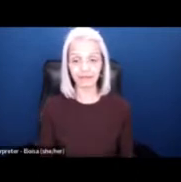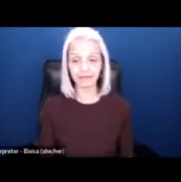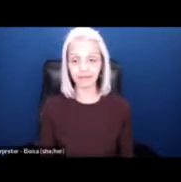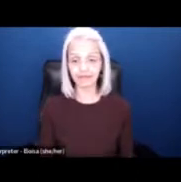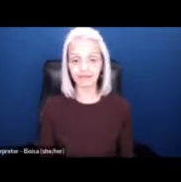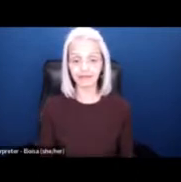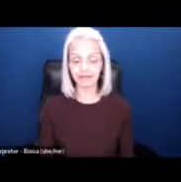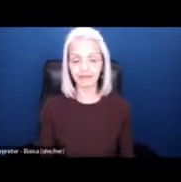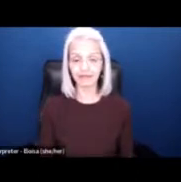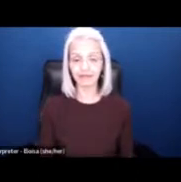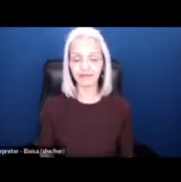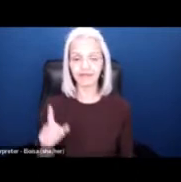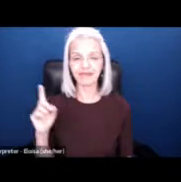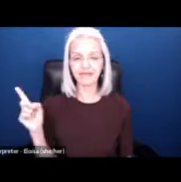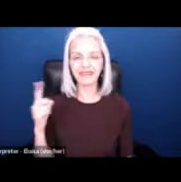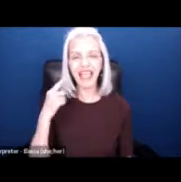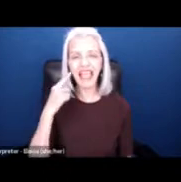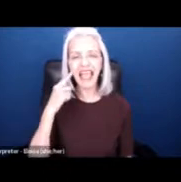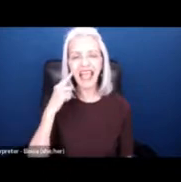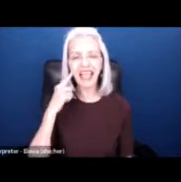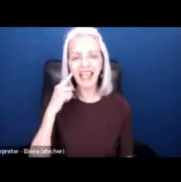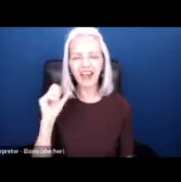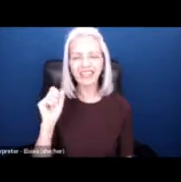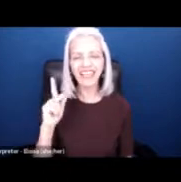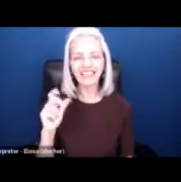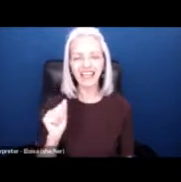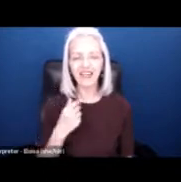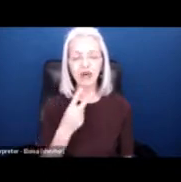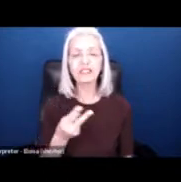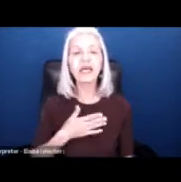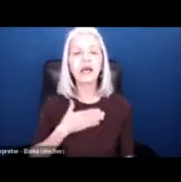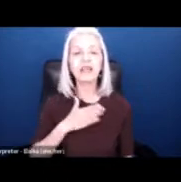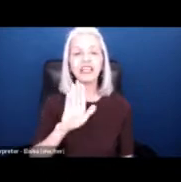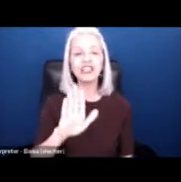Terry Camacho-Gonsalves: Please enter your questions in the into the chat. I see some people raising their hands.